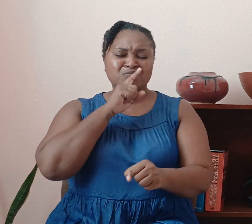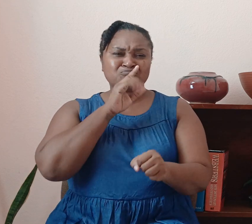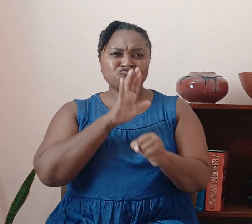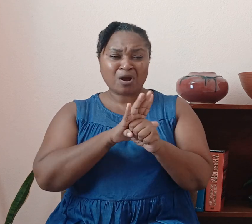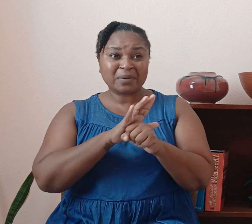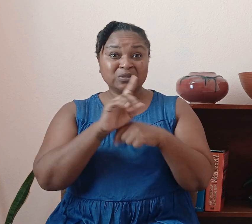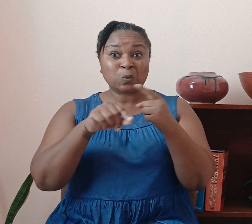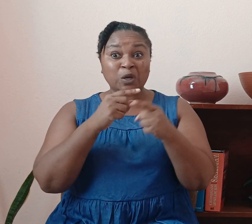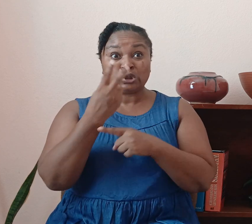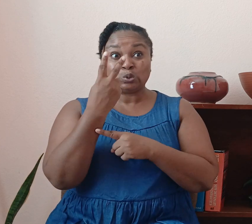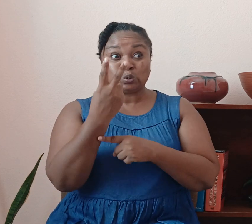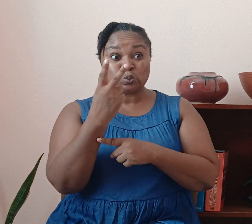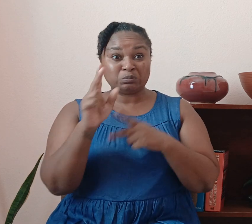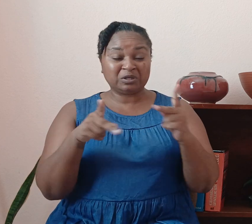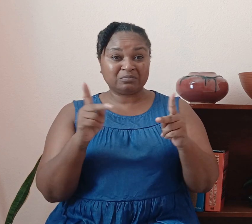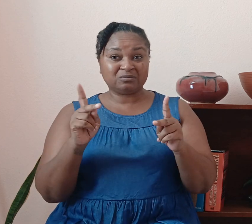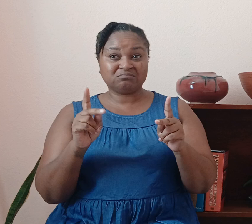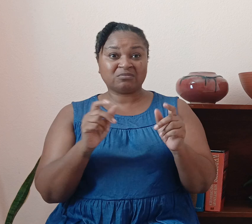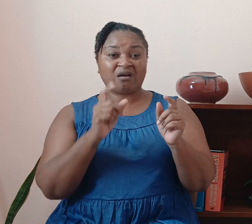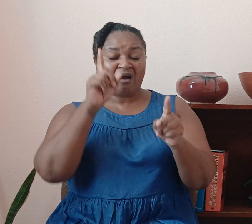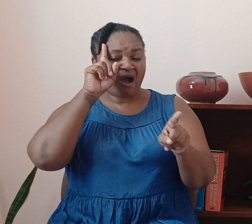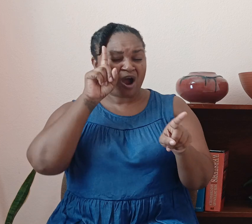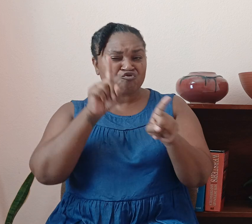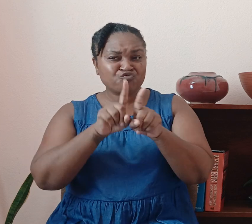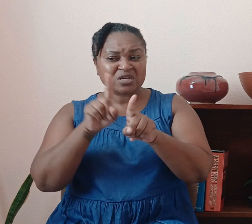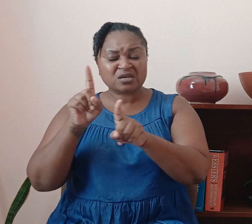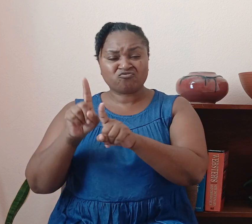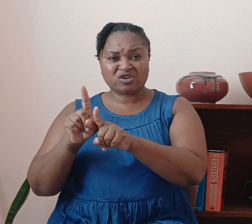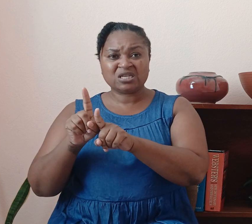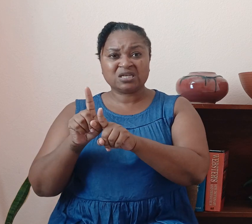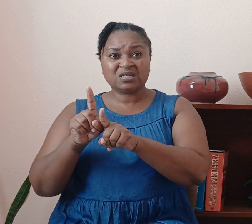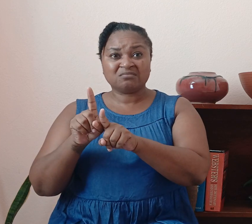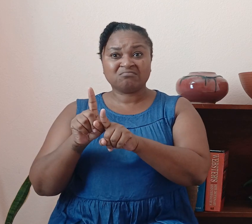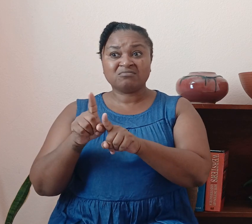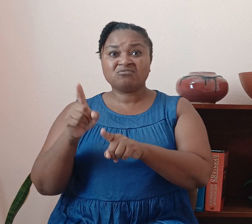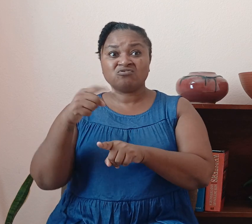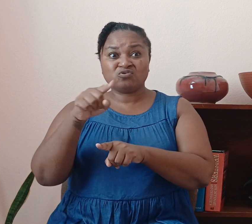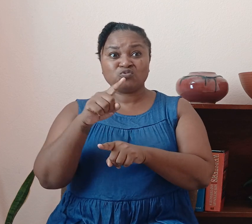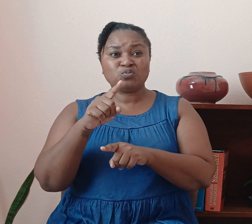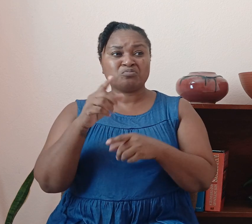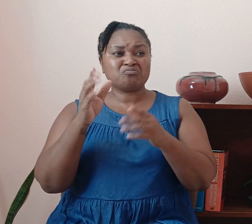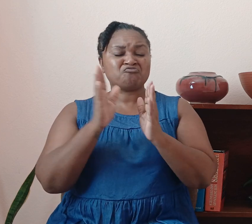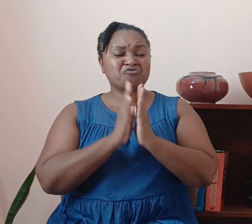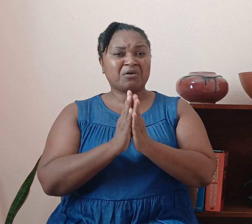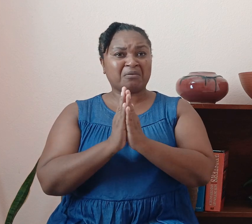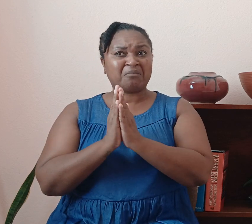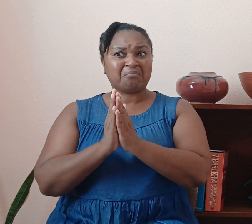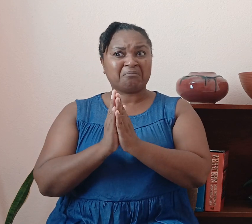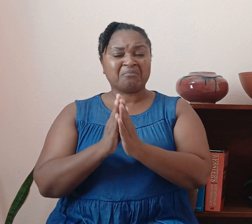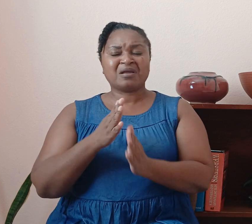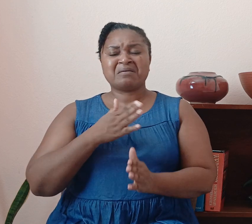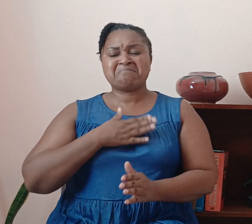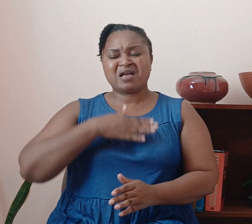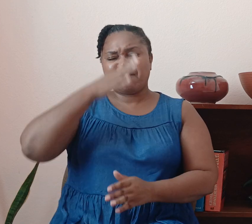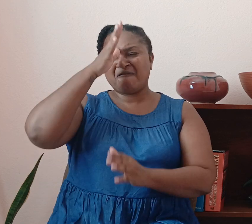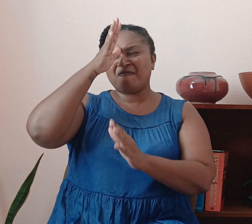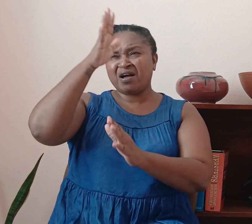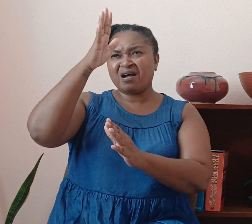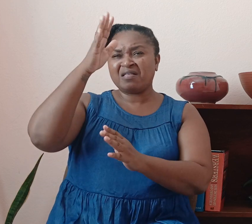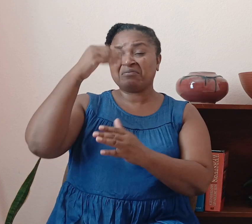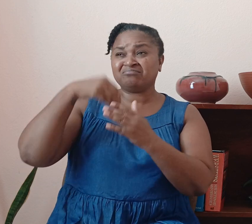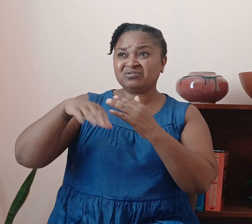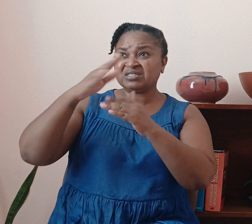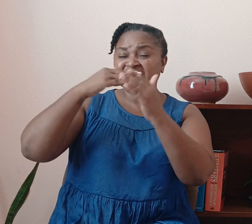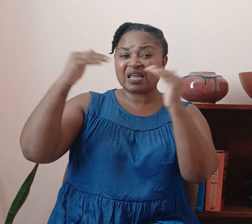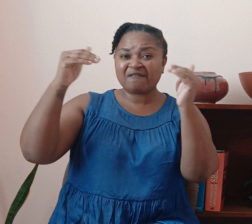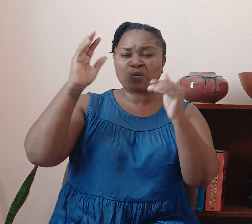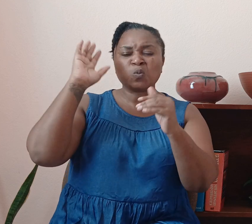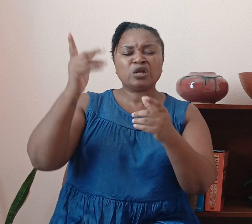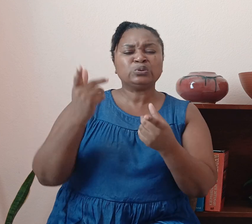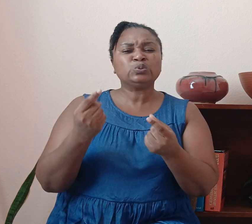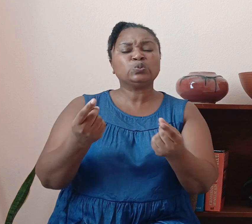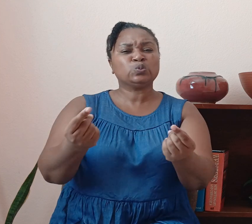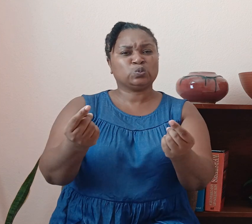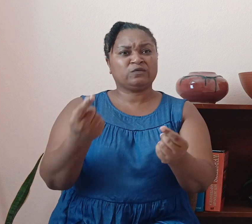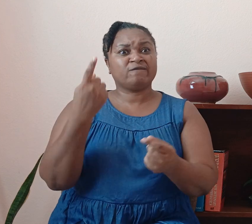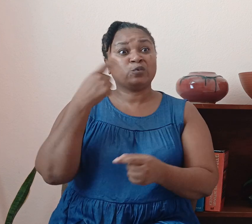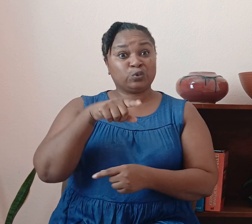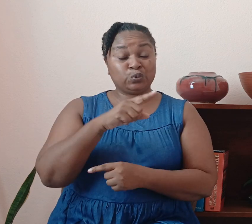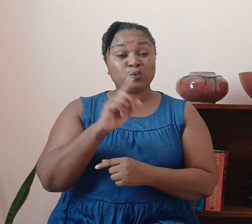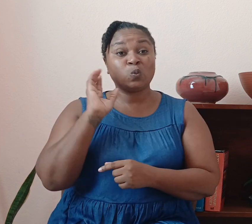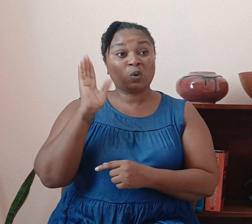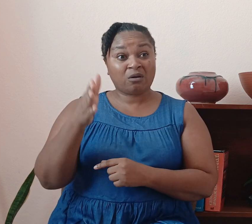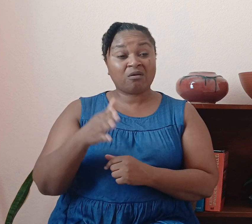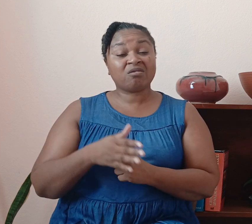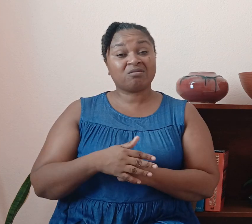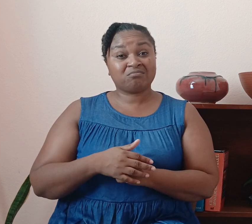you on earth agree about something you are praying for, my Father in heaven will do it for you”.